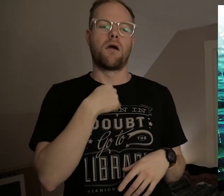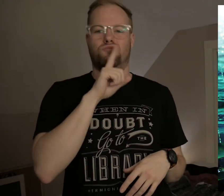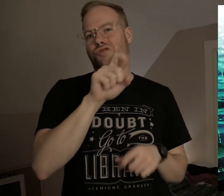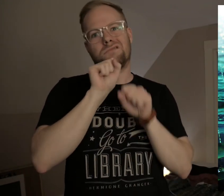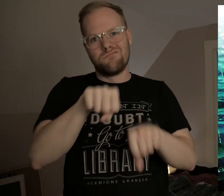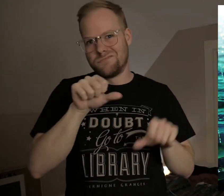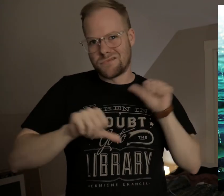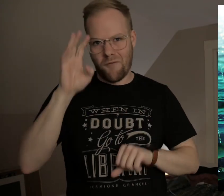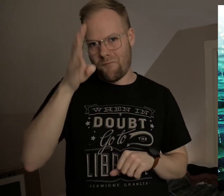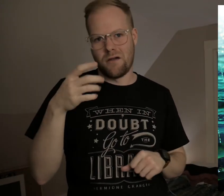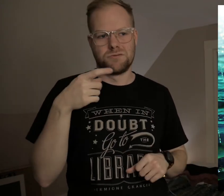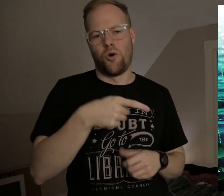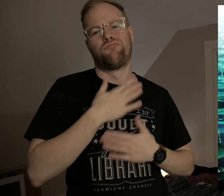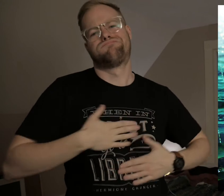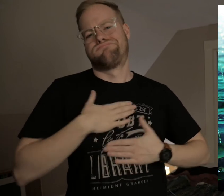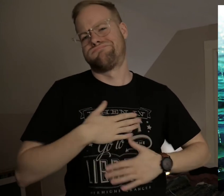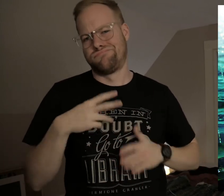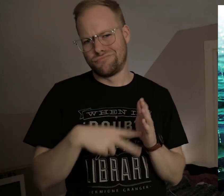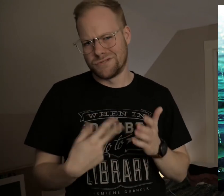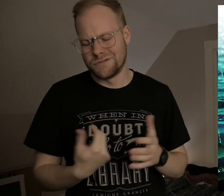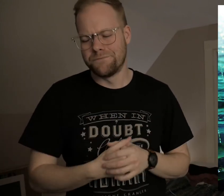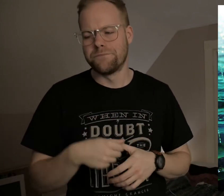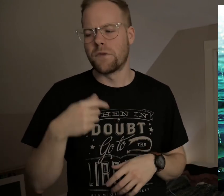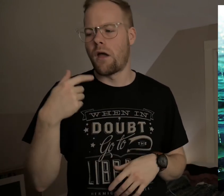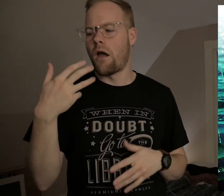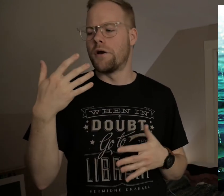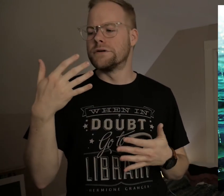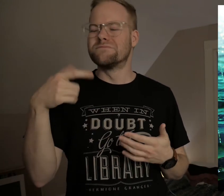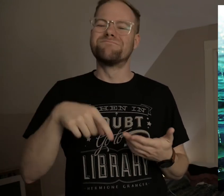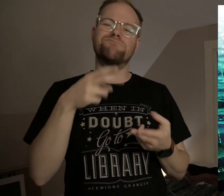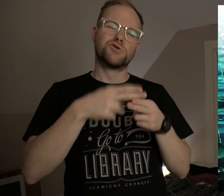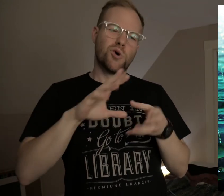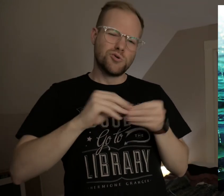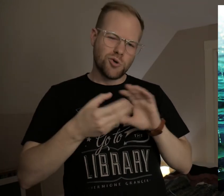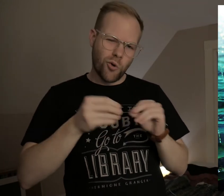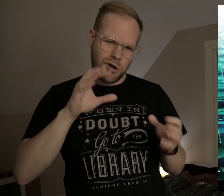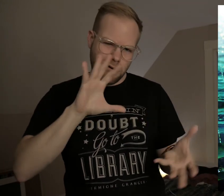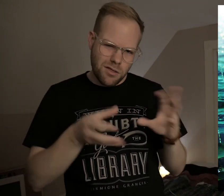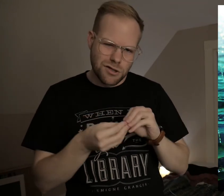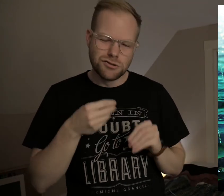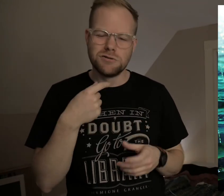I really love sci-fi so this was an enjoyable read for me. Since it’s a short story collection,